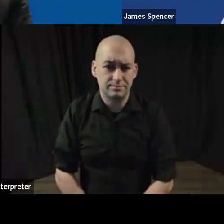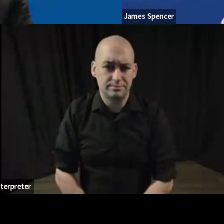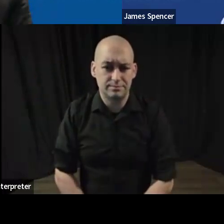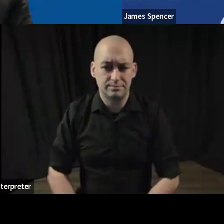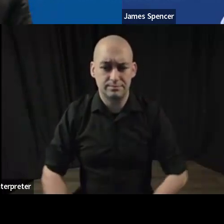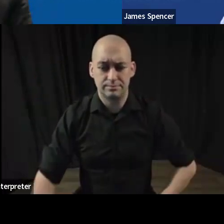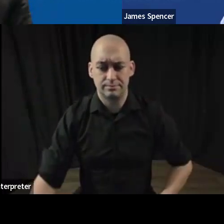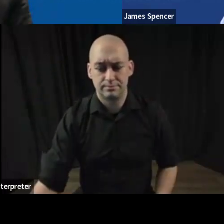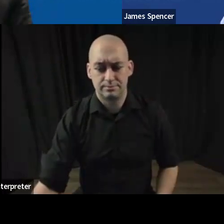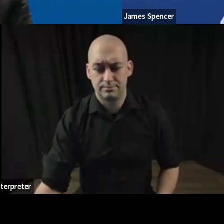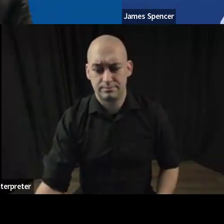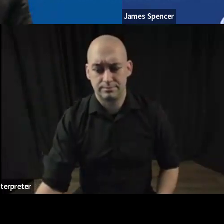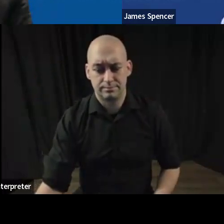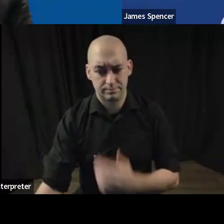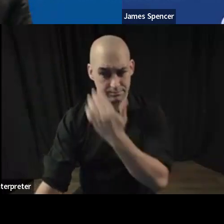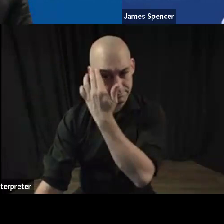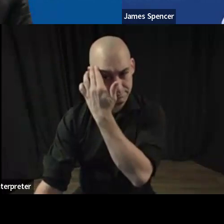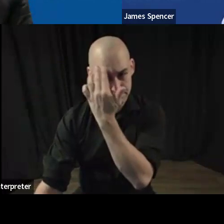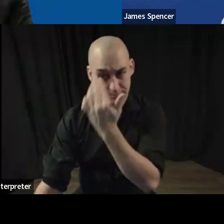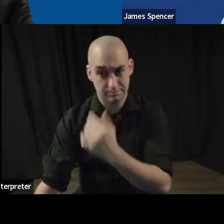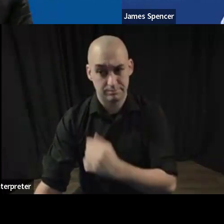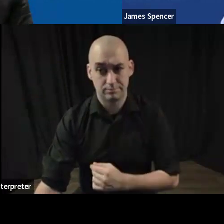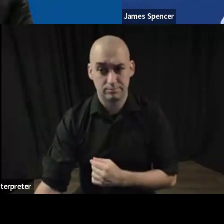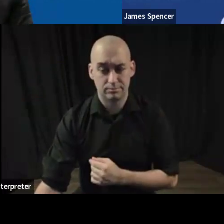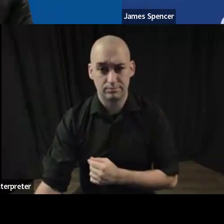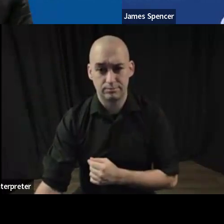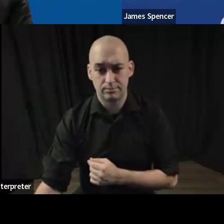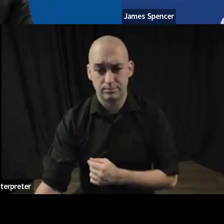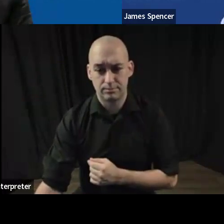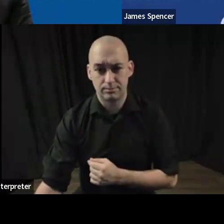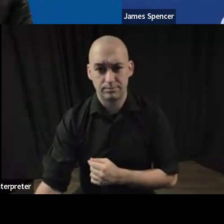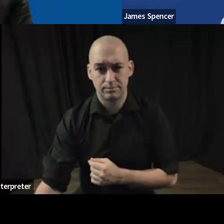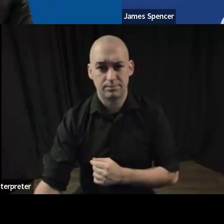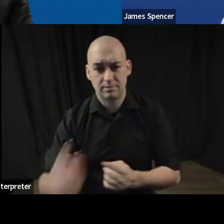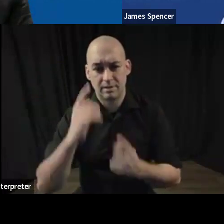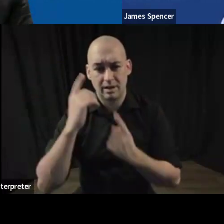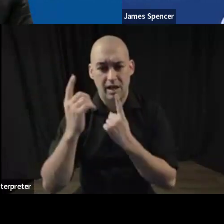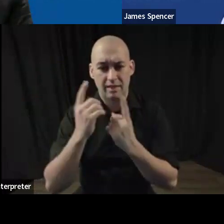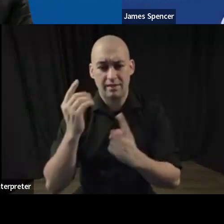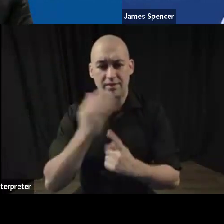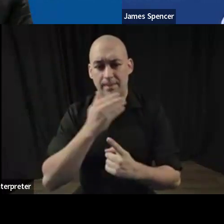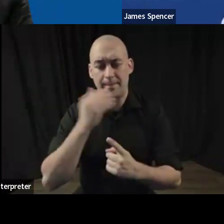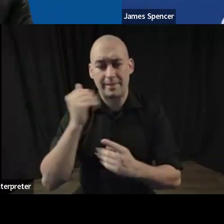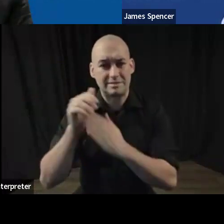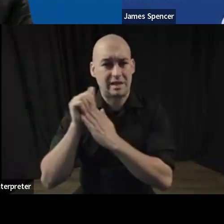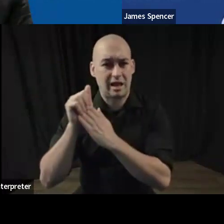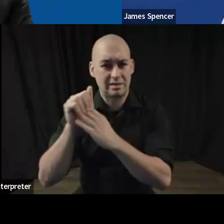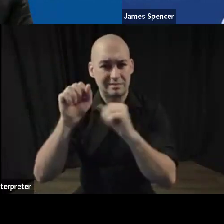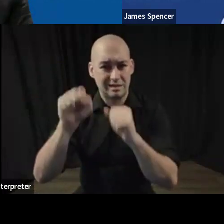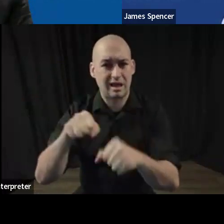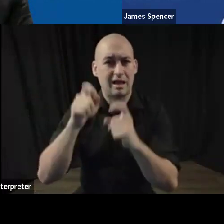I think, you know, the best guidance that we can give on the definition of a workforce development